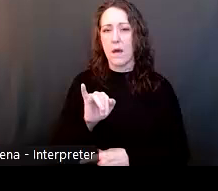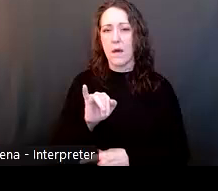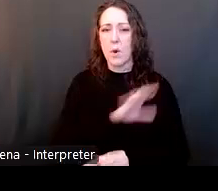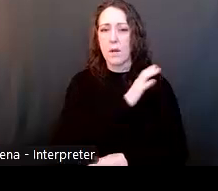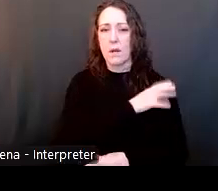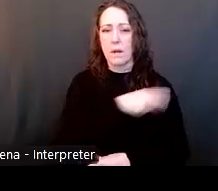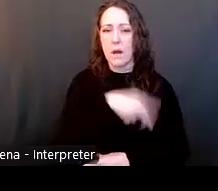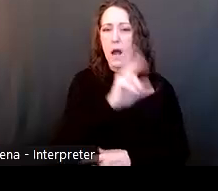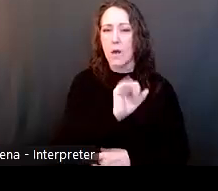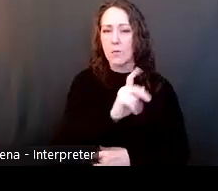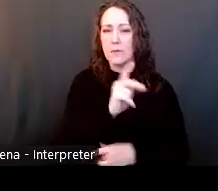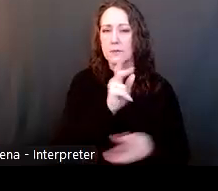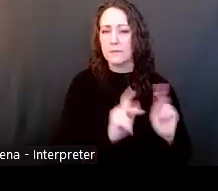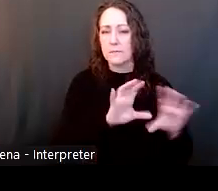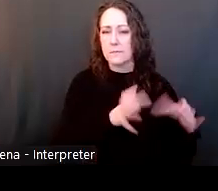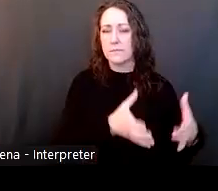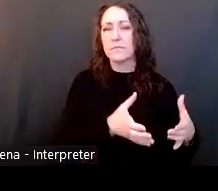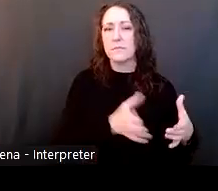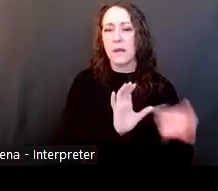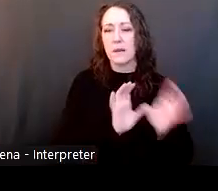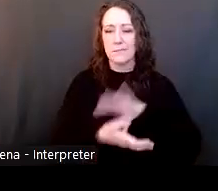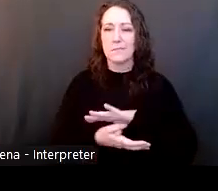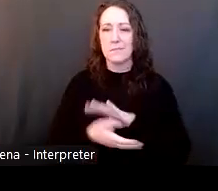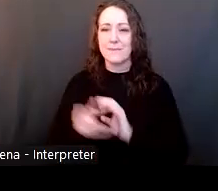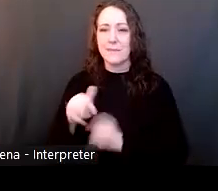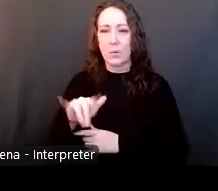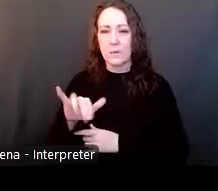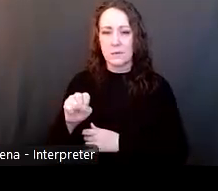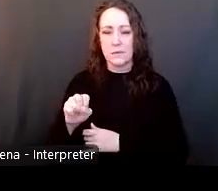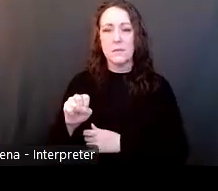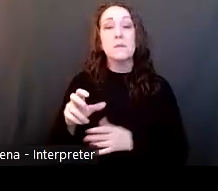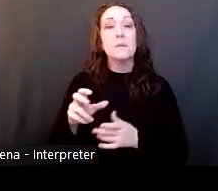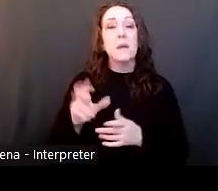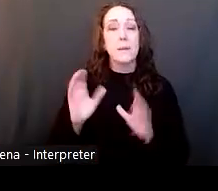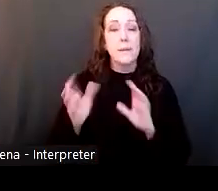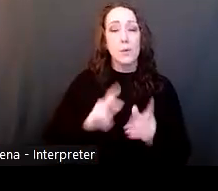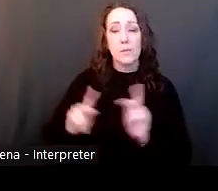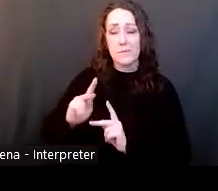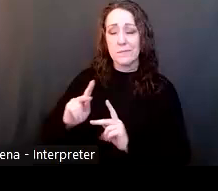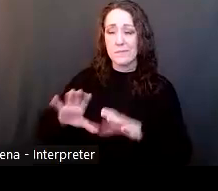individuals who converted to psychosis when compared to those who did not cons convert and